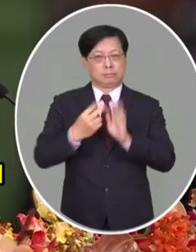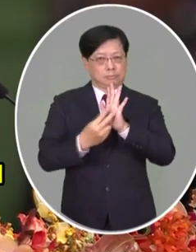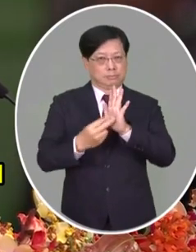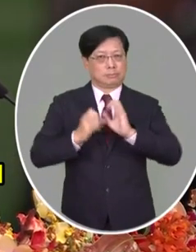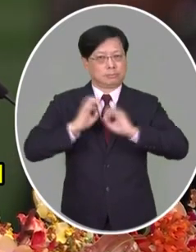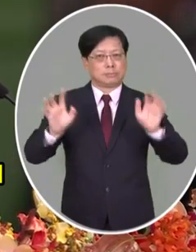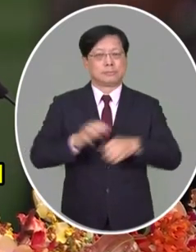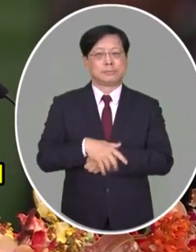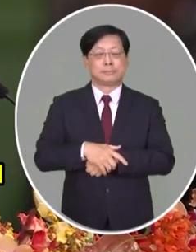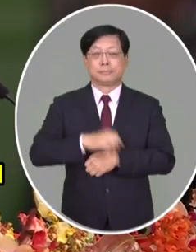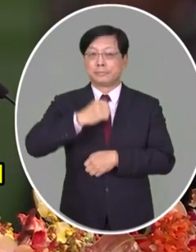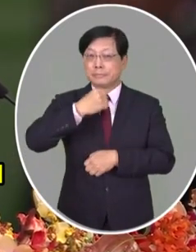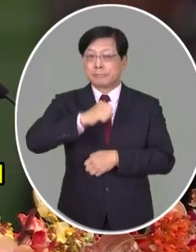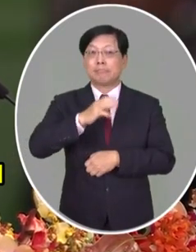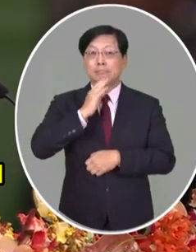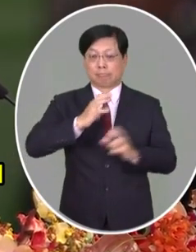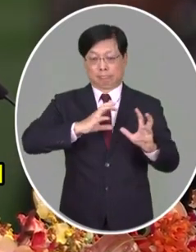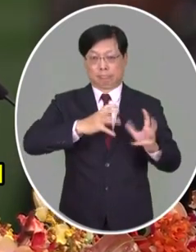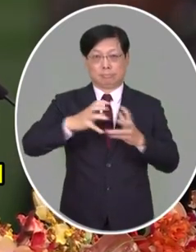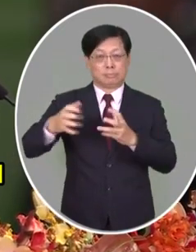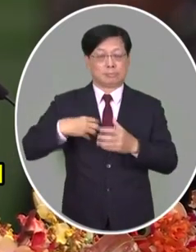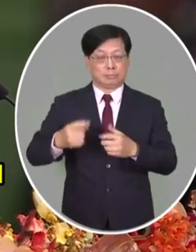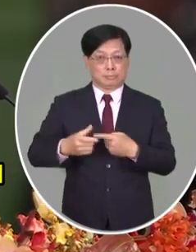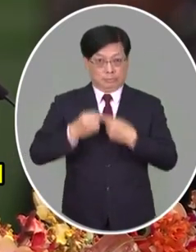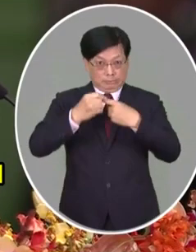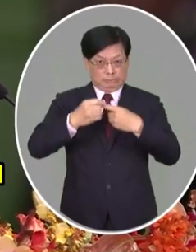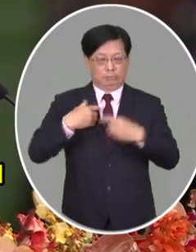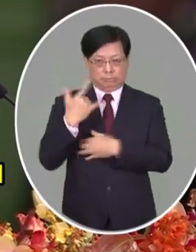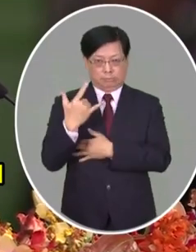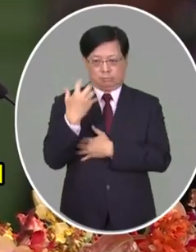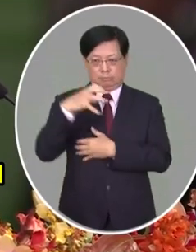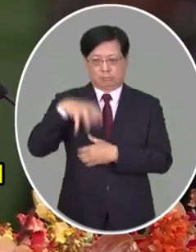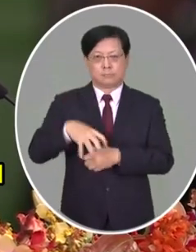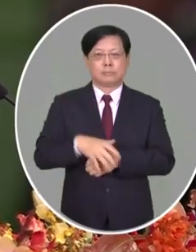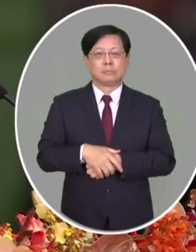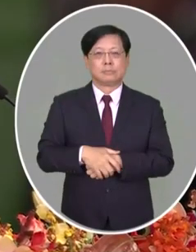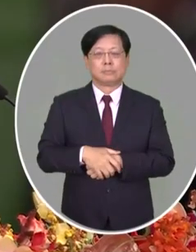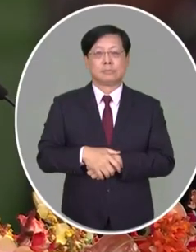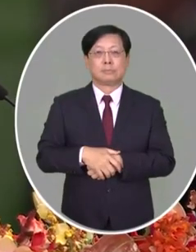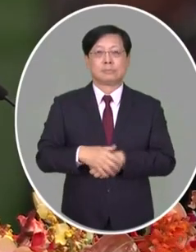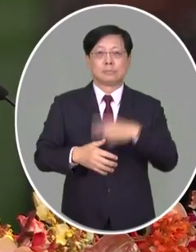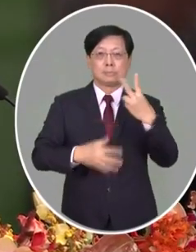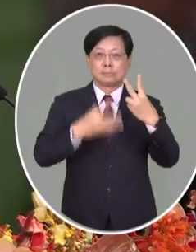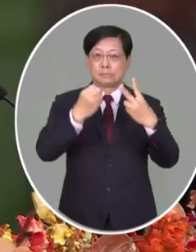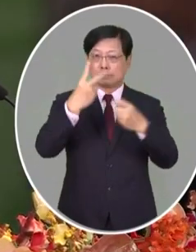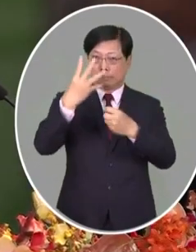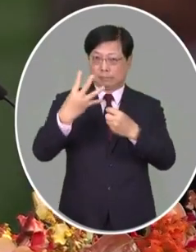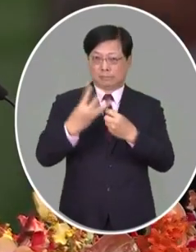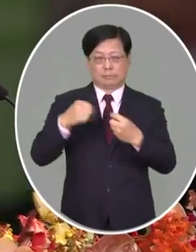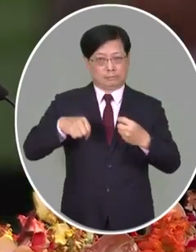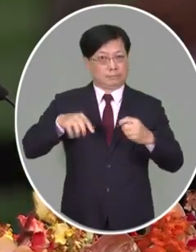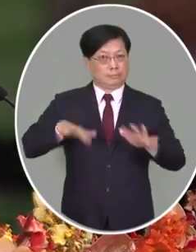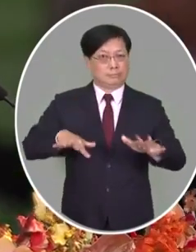Taiwan is the world's first gatekeeper, Taiwan's role will be even more important